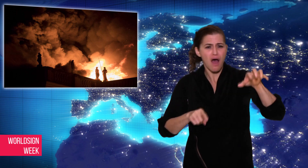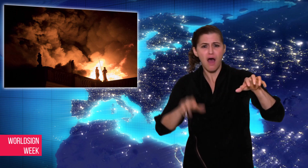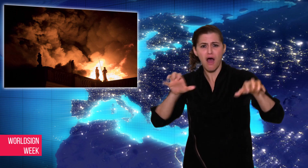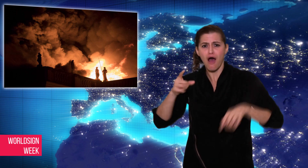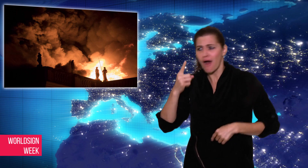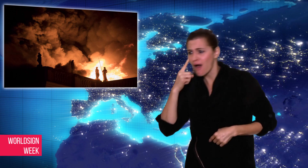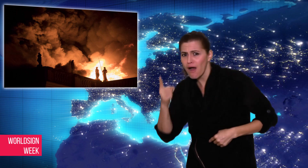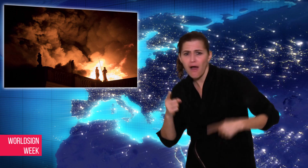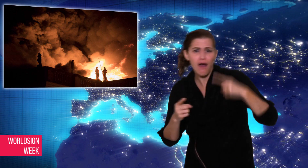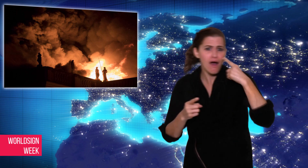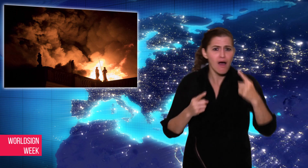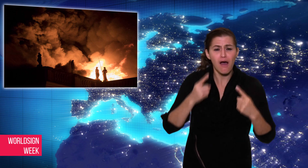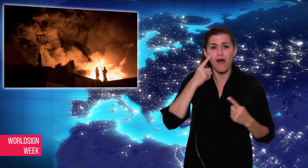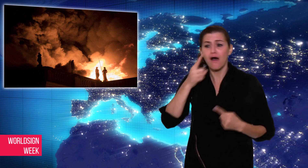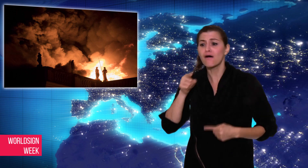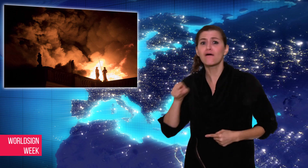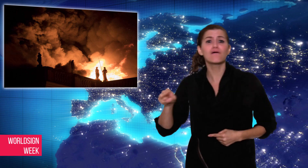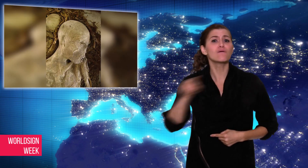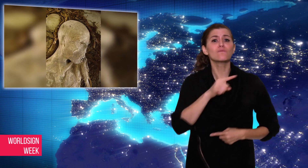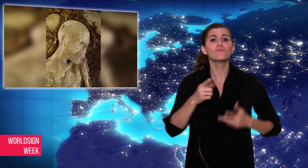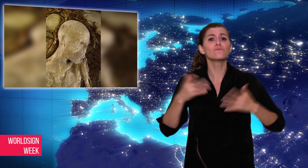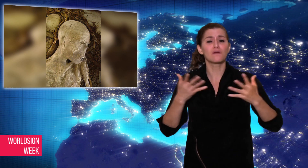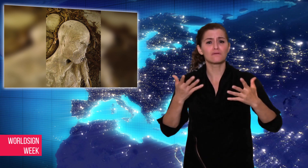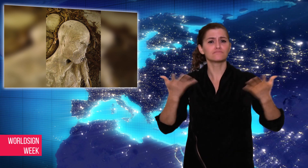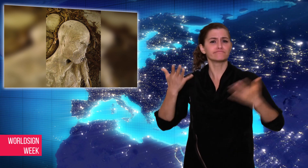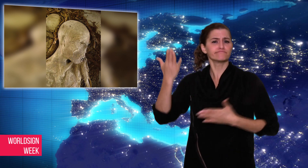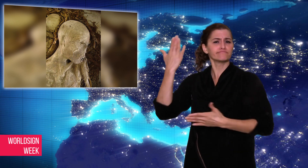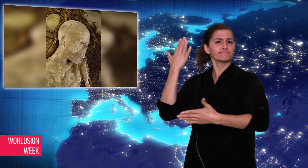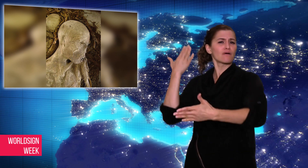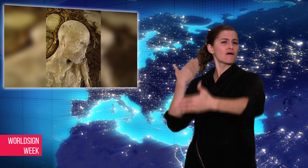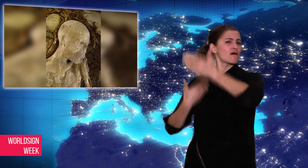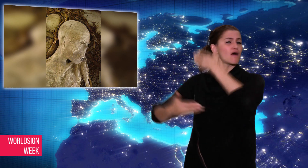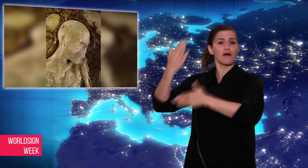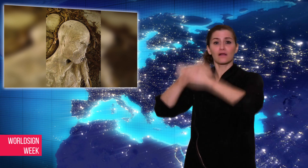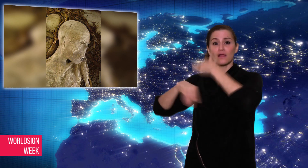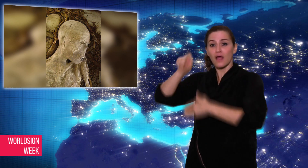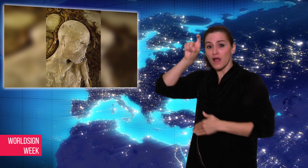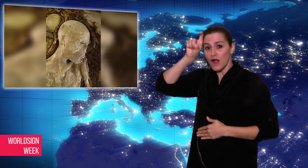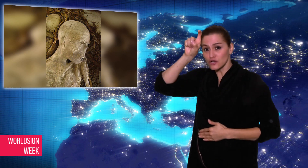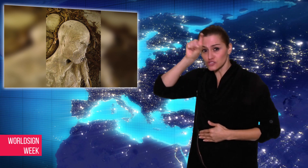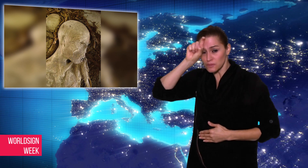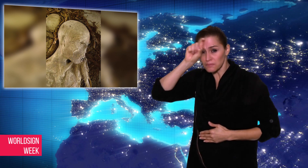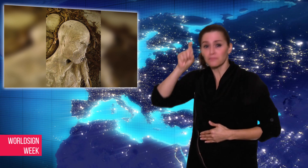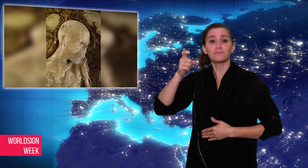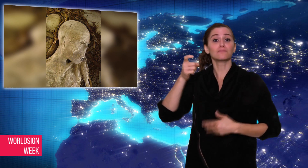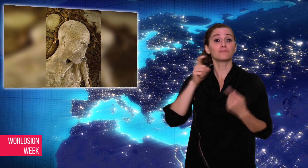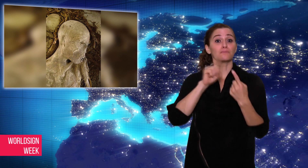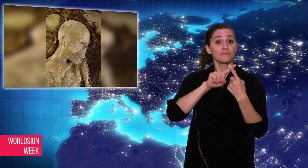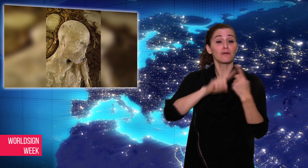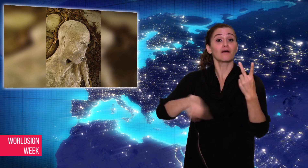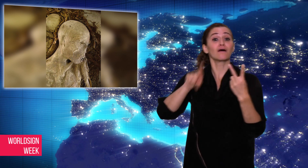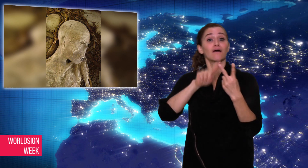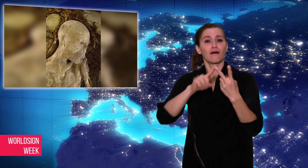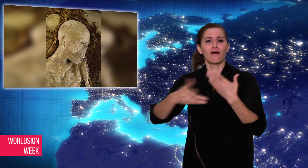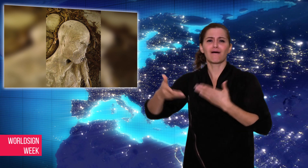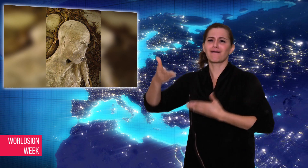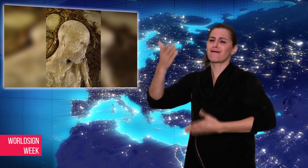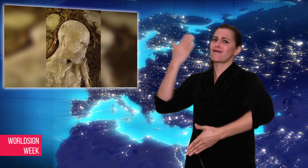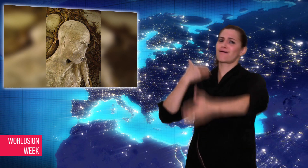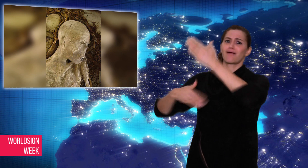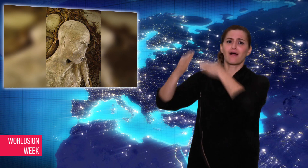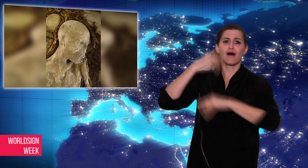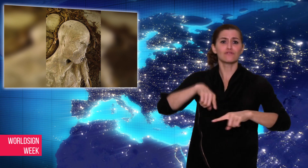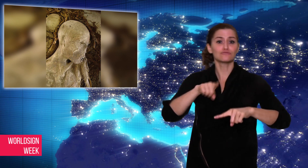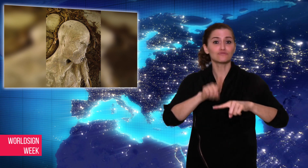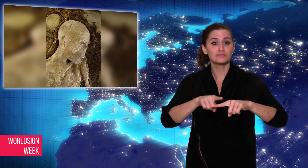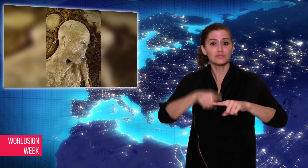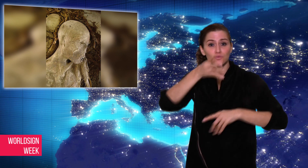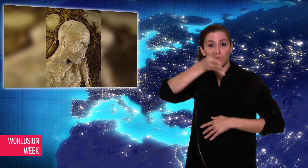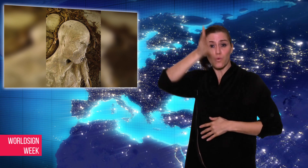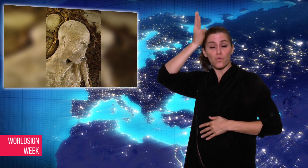Roman, and Latin American relics.